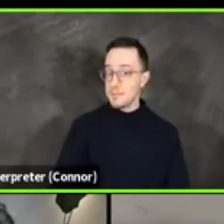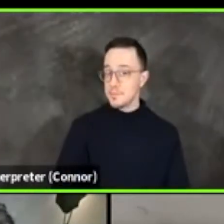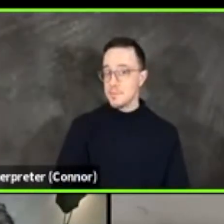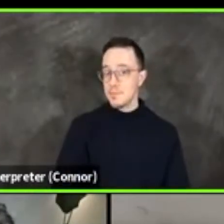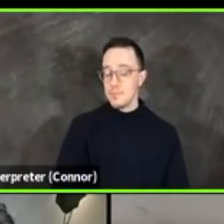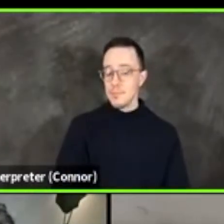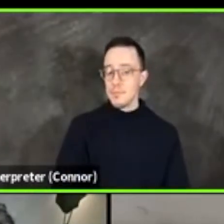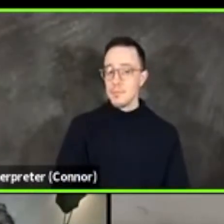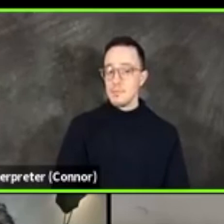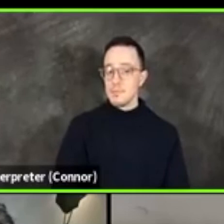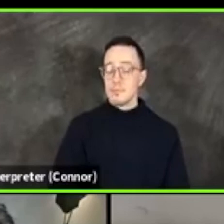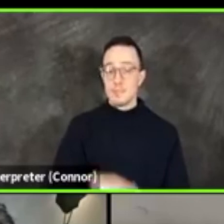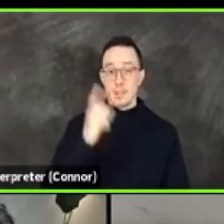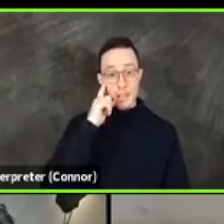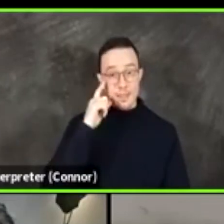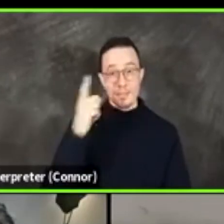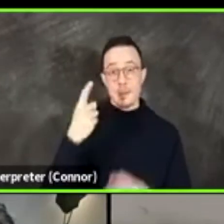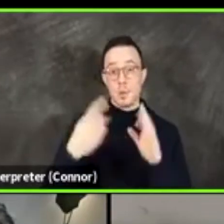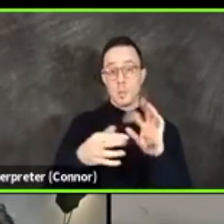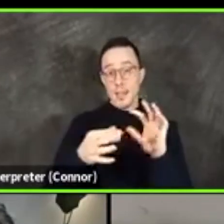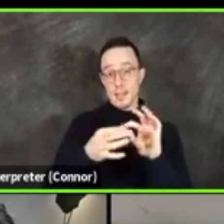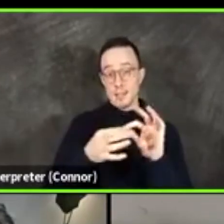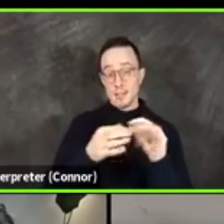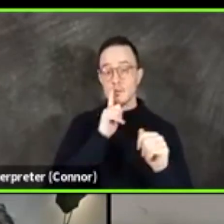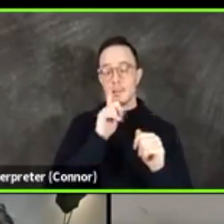SOMETHING THAT YOU SAID THAT REALLY JUMPED OUT AT ME, OR ONE OF THE THINGS IS